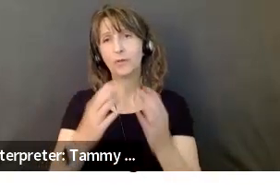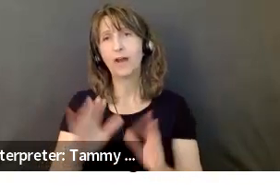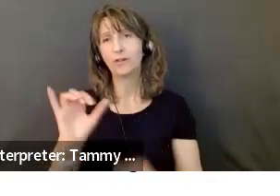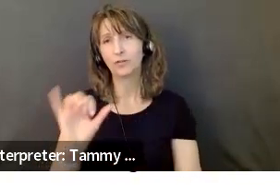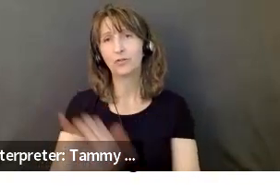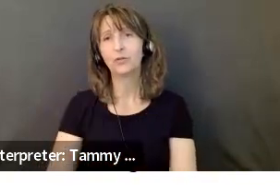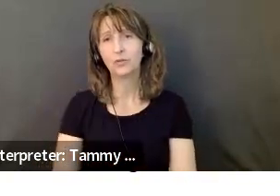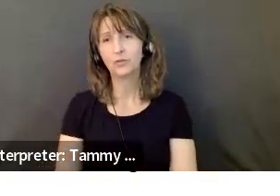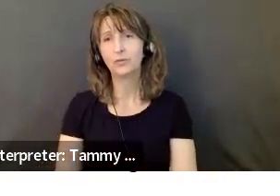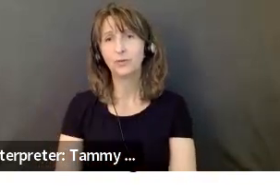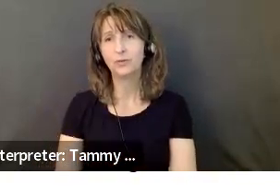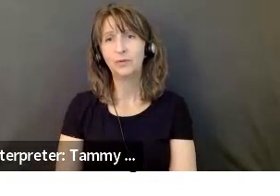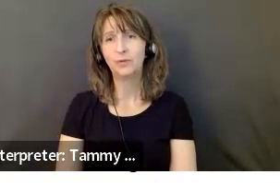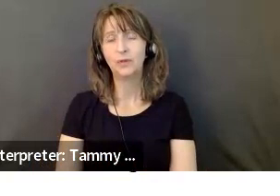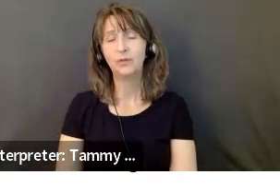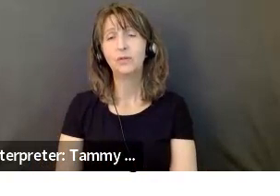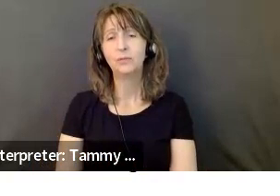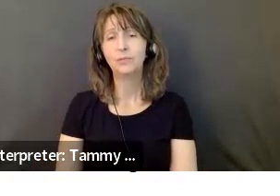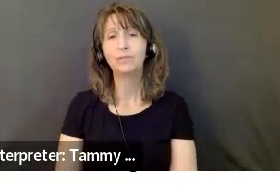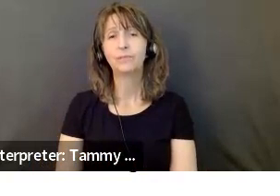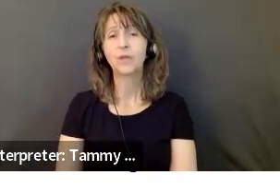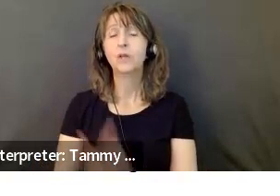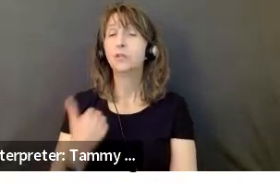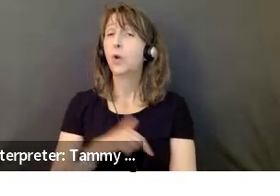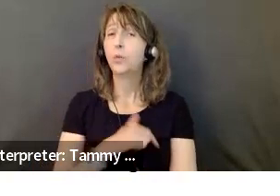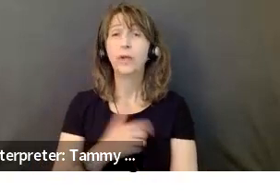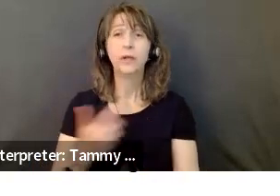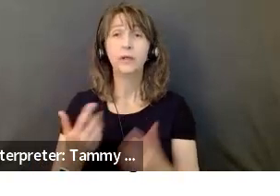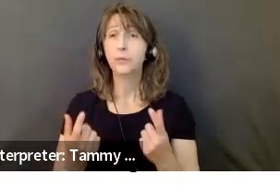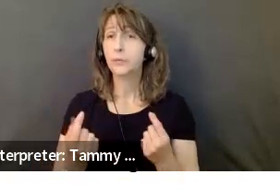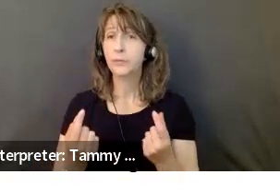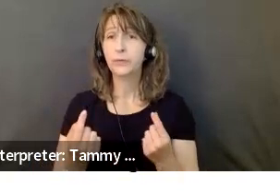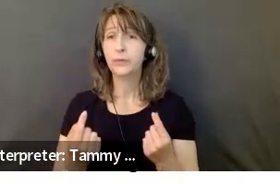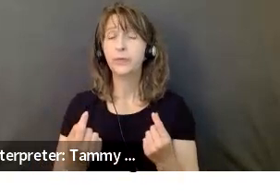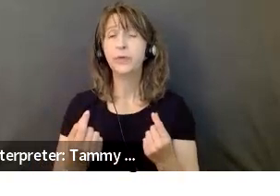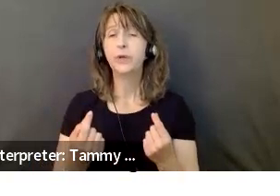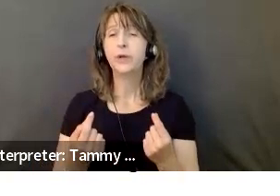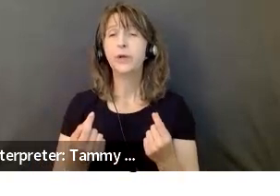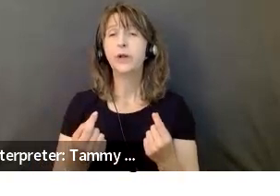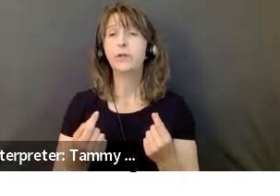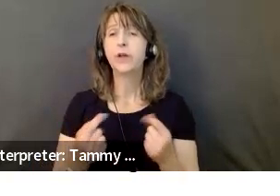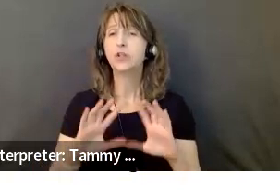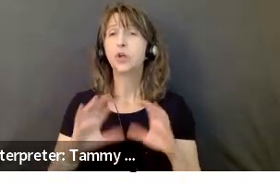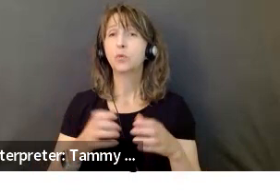So we got a group of, there was about, I think, 20 or 22 of us total.